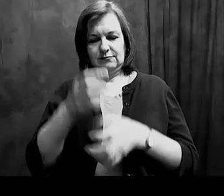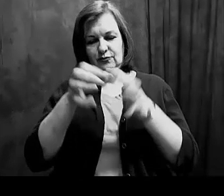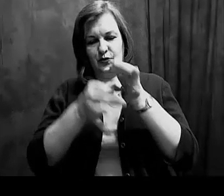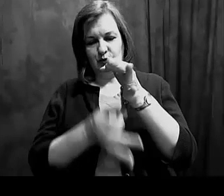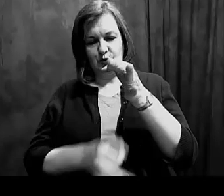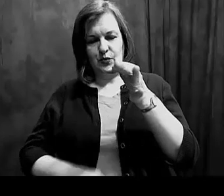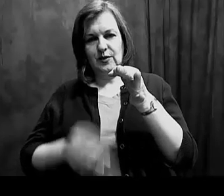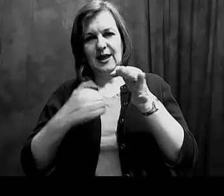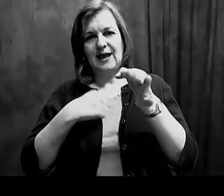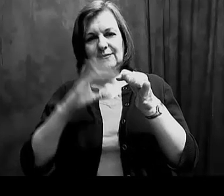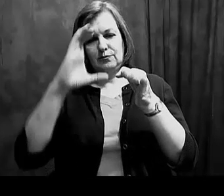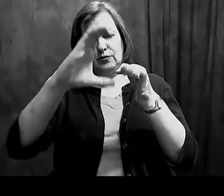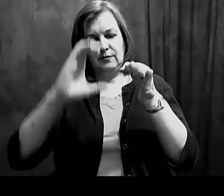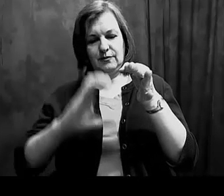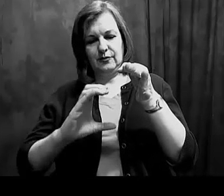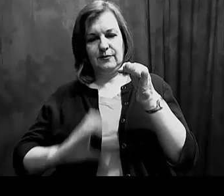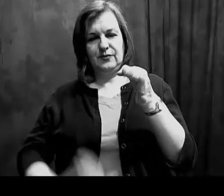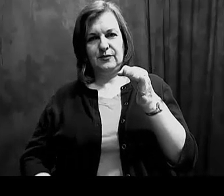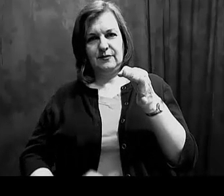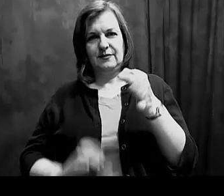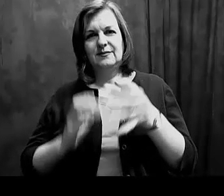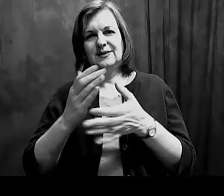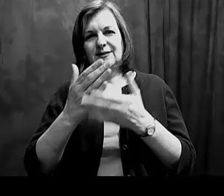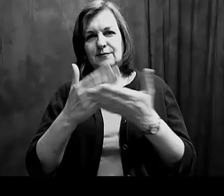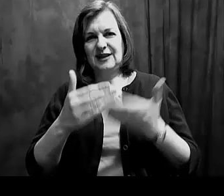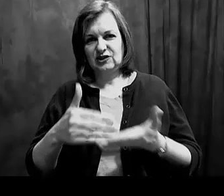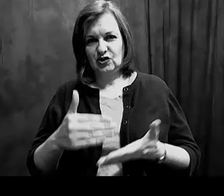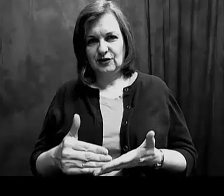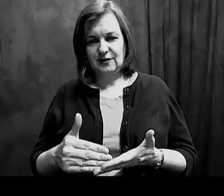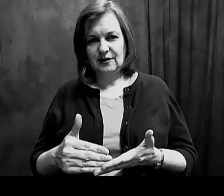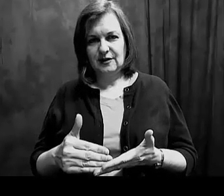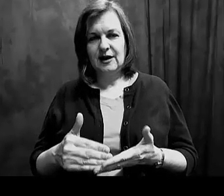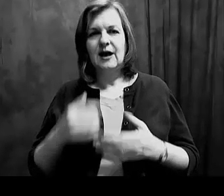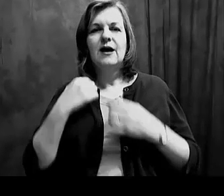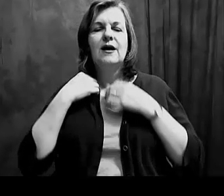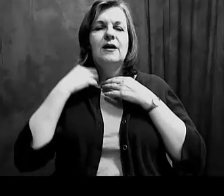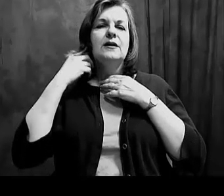divided out and muir's cervical vertebrae those associated with your neck